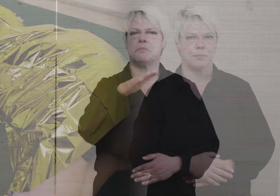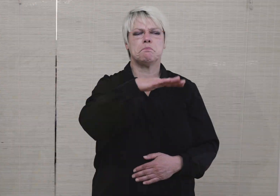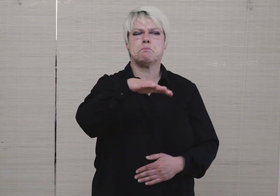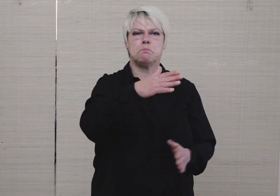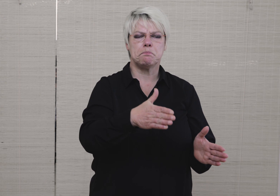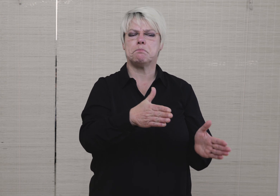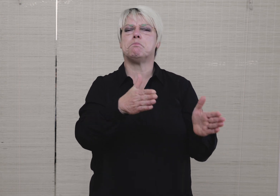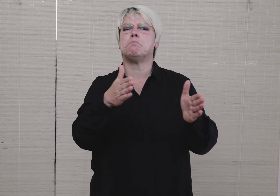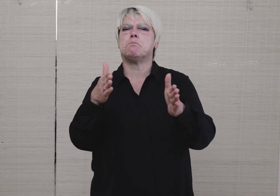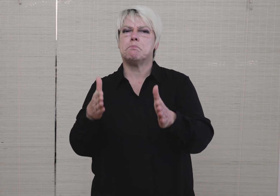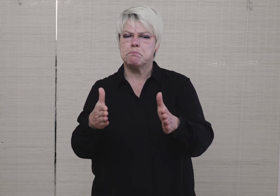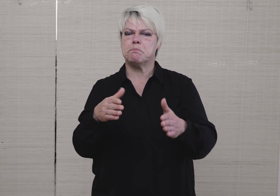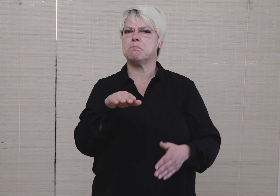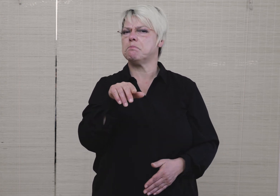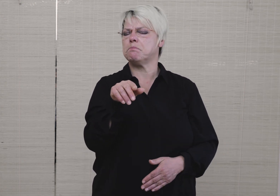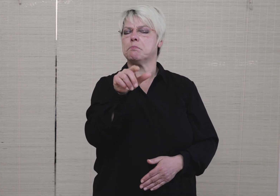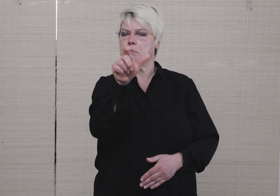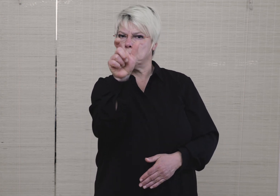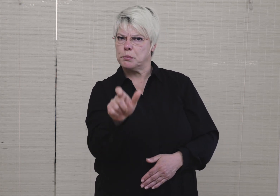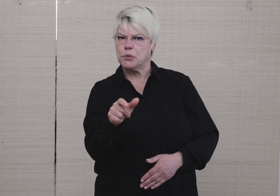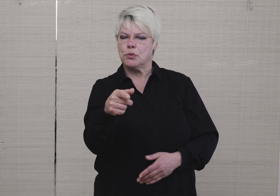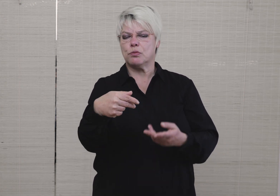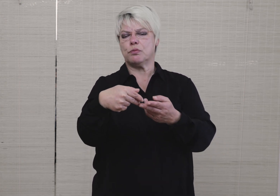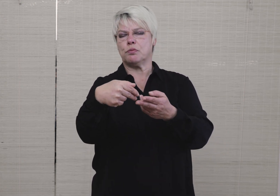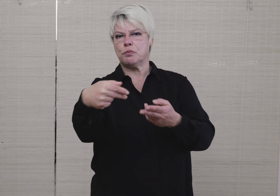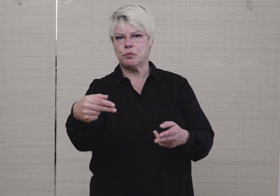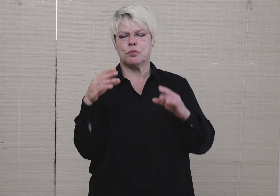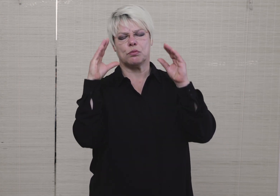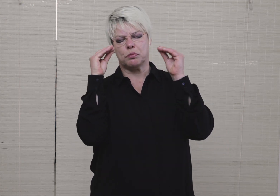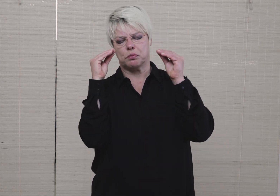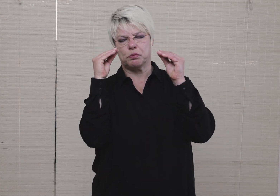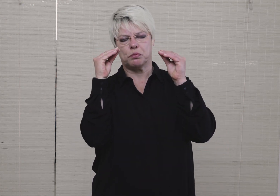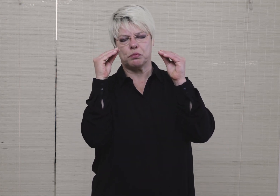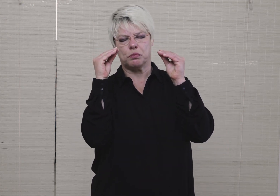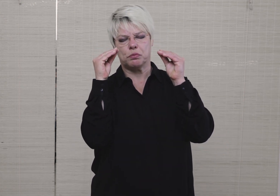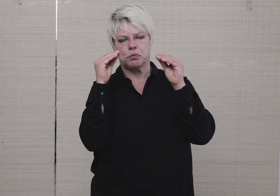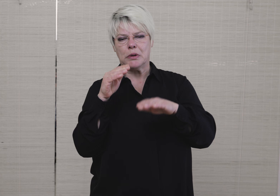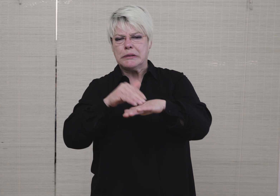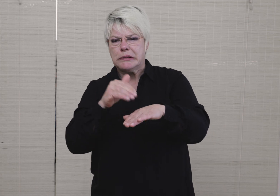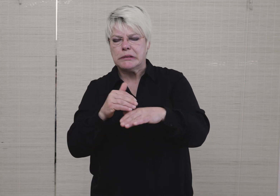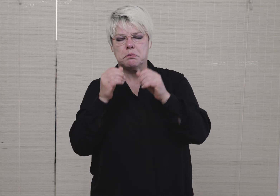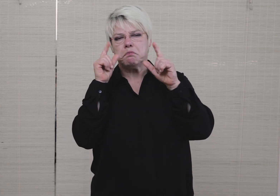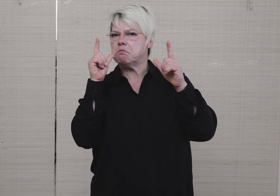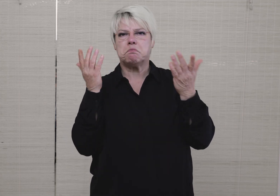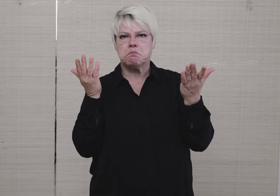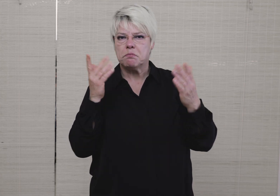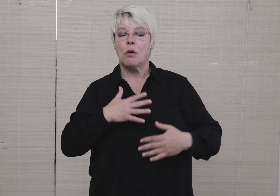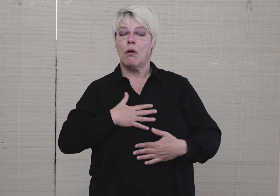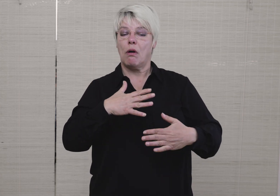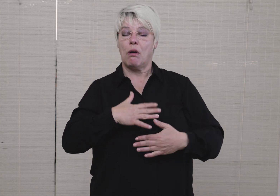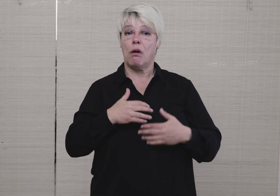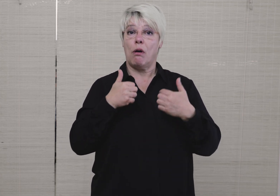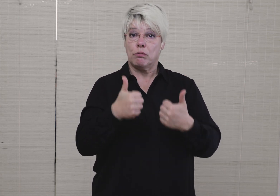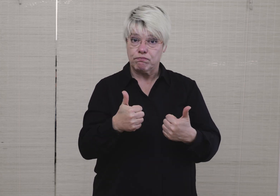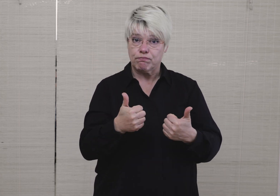If someone is unconscious, the person does not react to you at all although the person is breathingZ